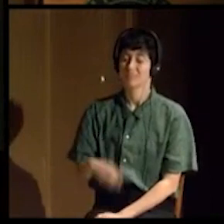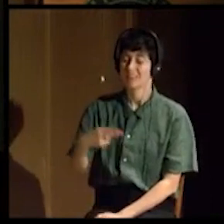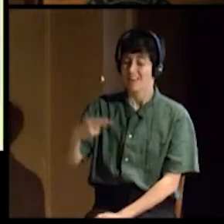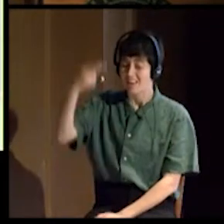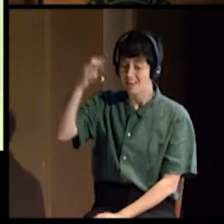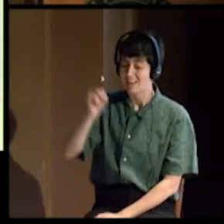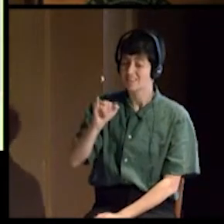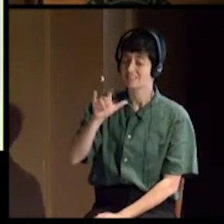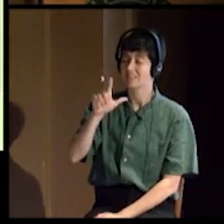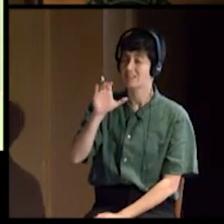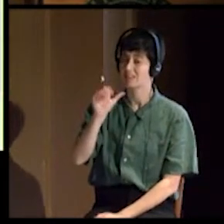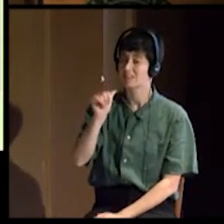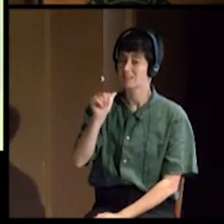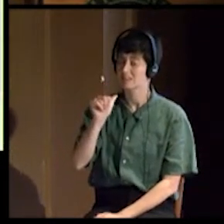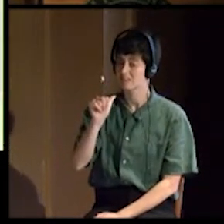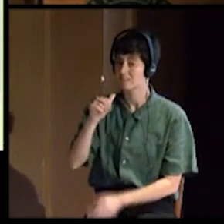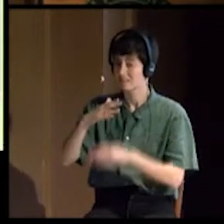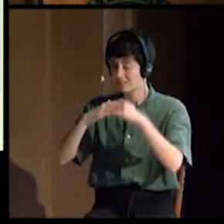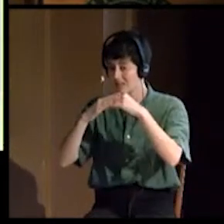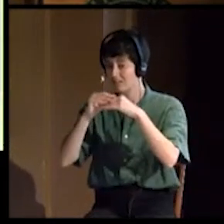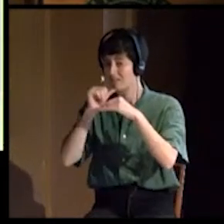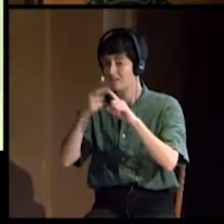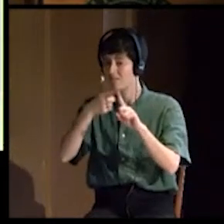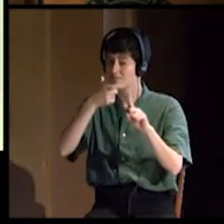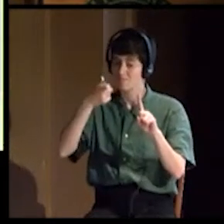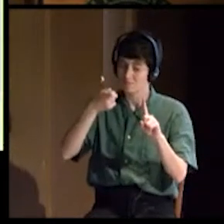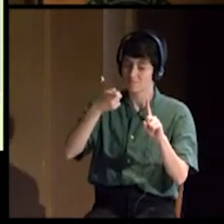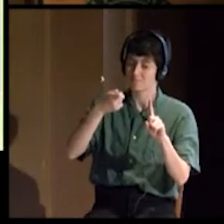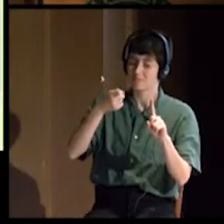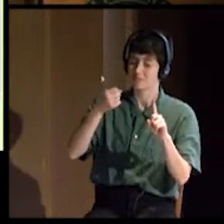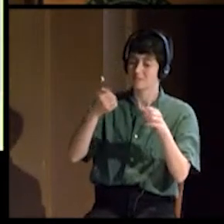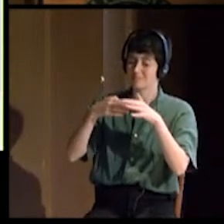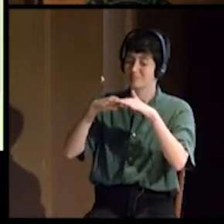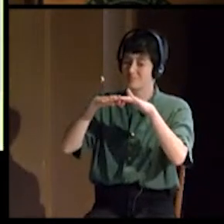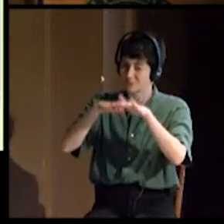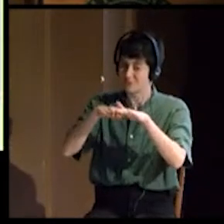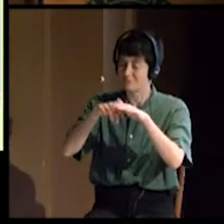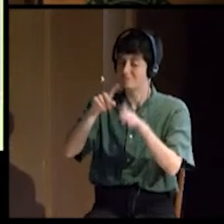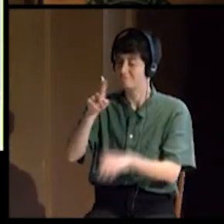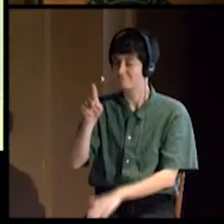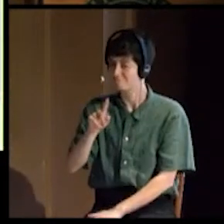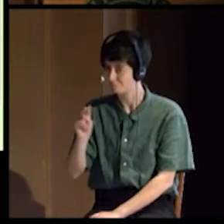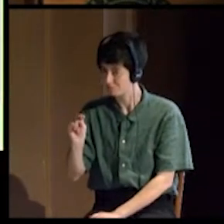So with that, I'd like to say thank you and for the Smithsonian, the Peter Buck Fellowship, as well